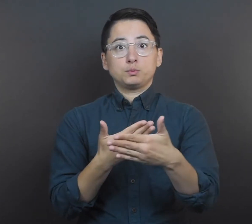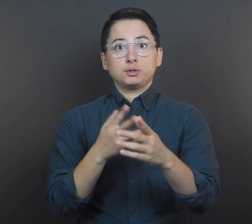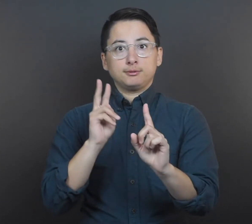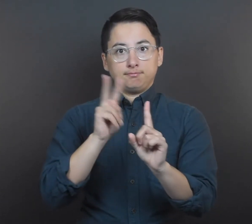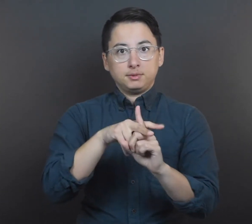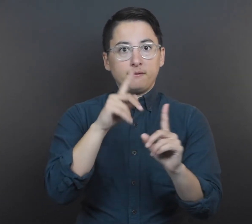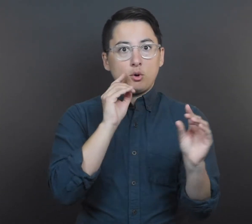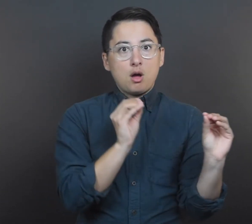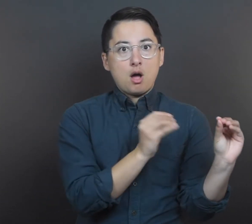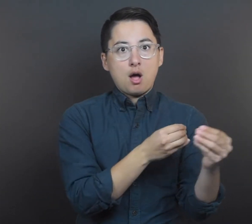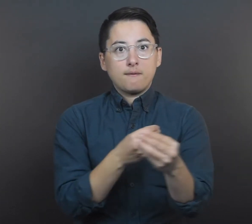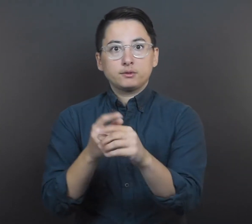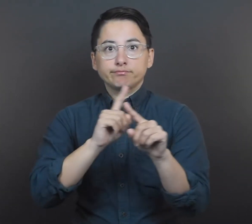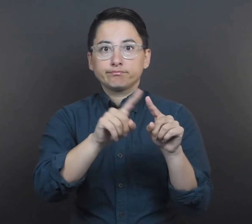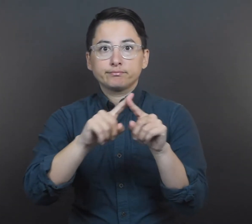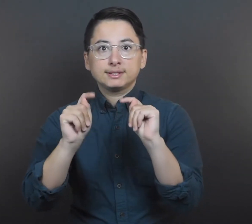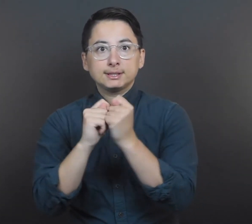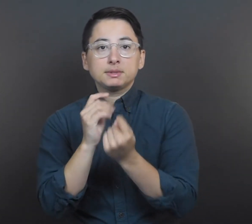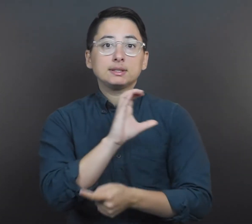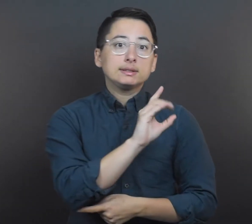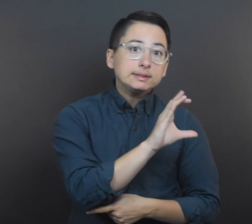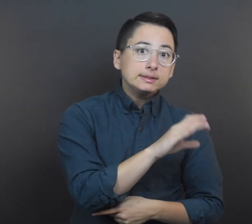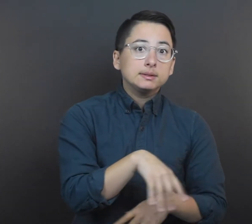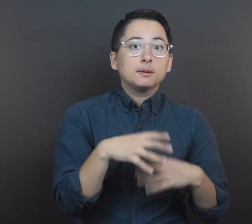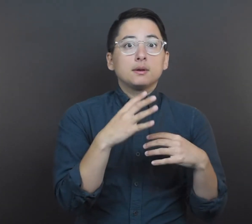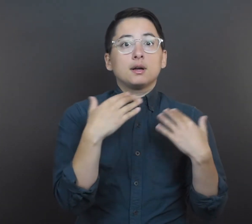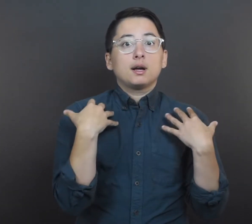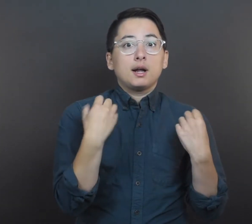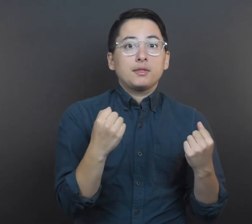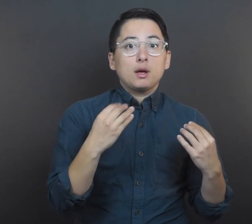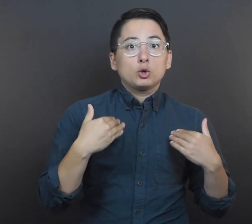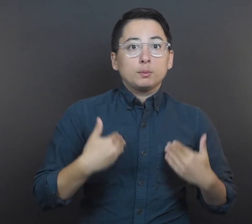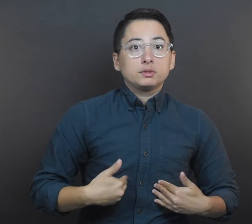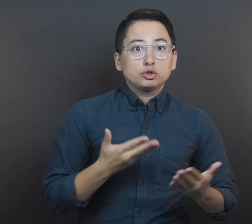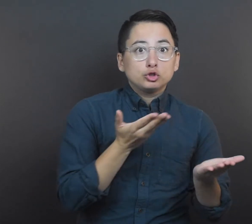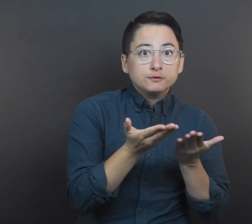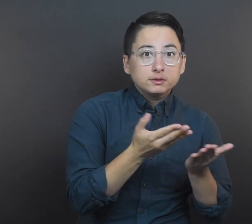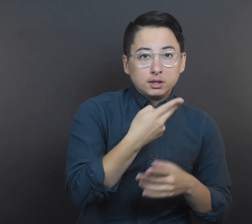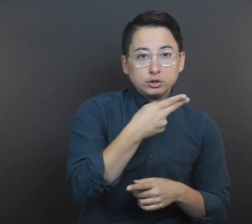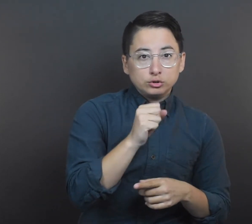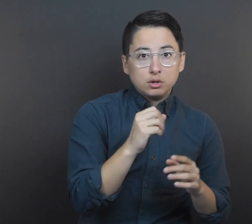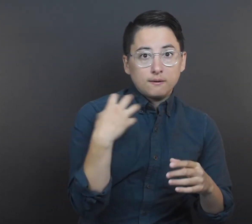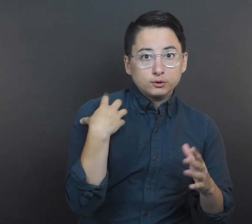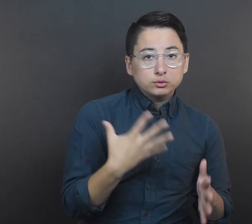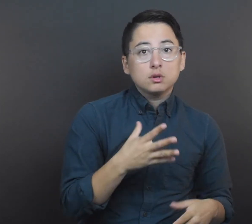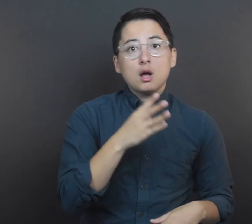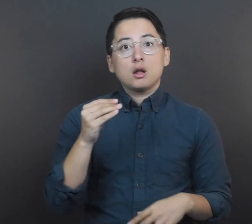The first-floor conference rooms were designated offices for all CDC, Health and Human Services